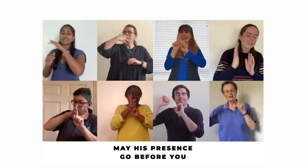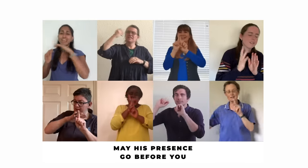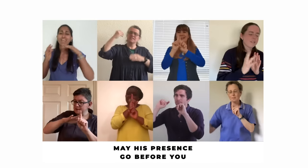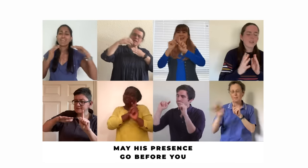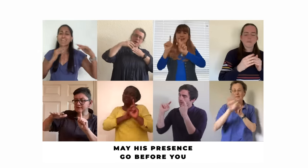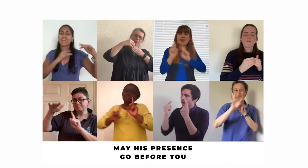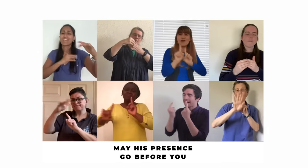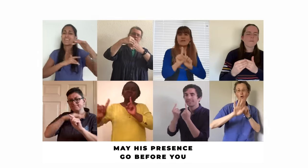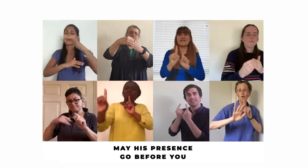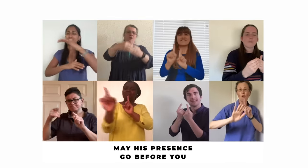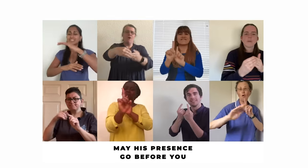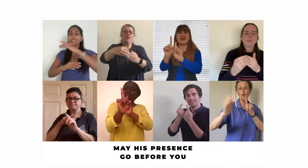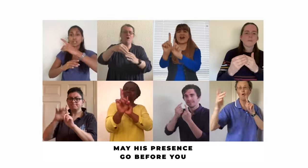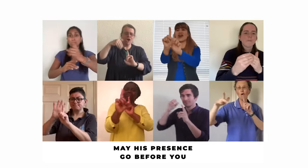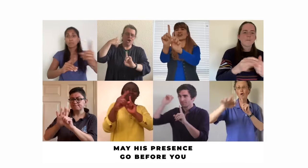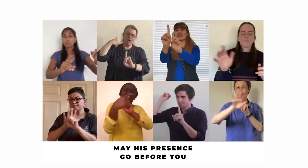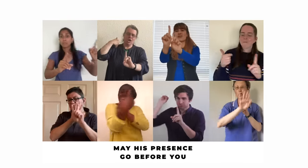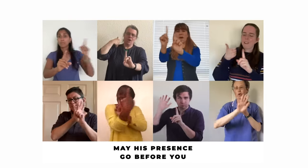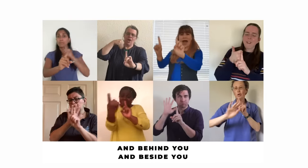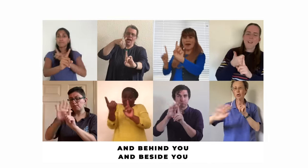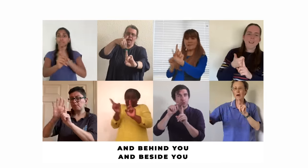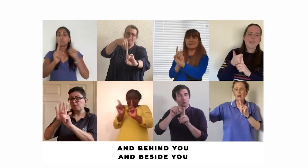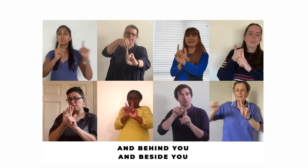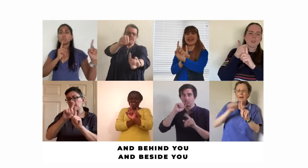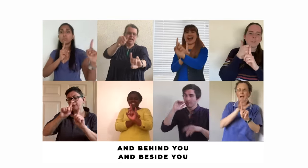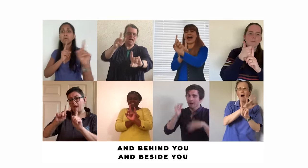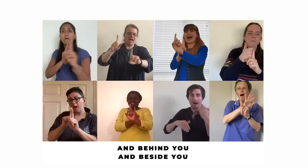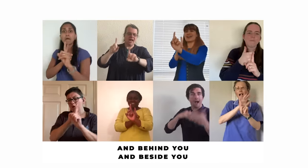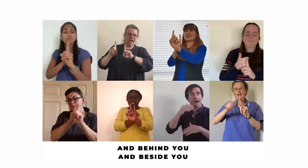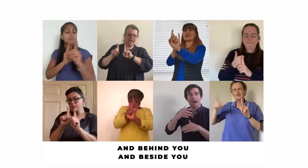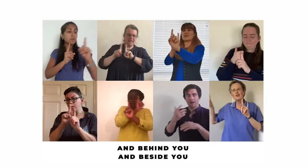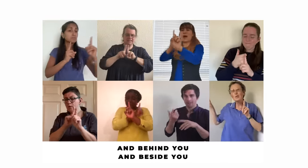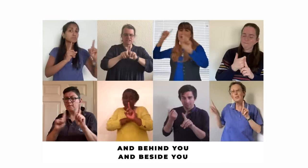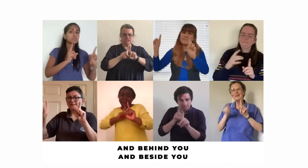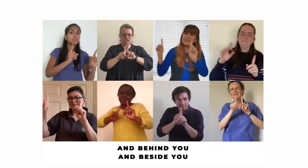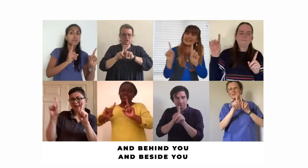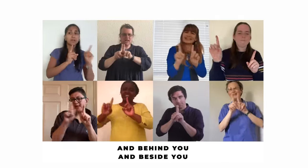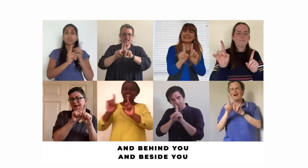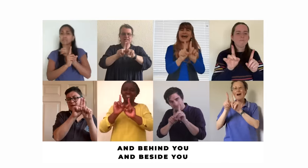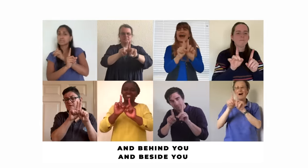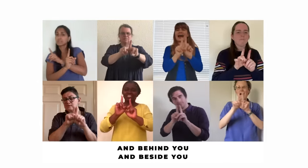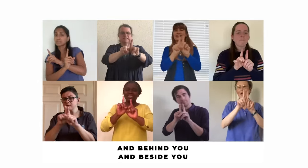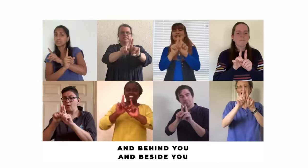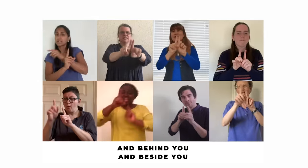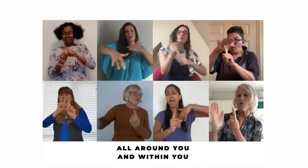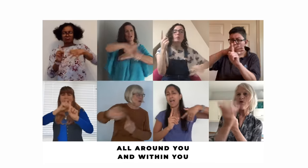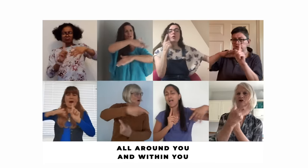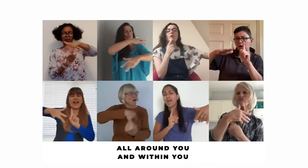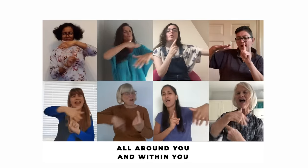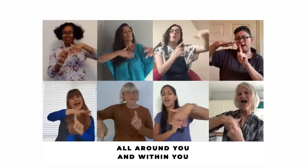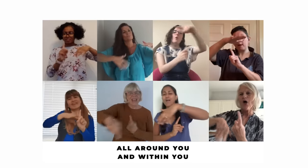May his presence go before you And behind you and beside you